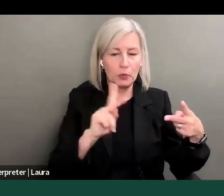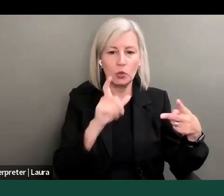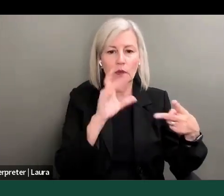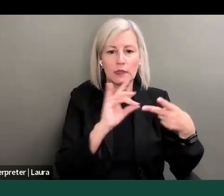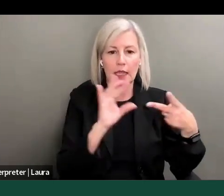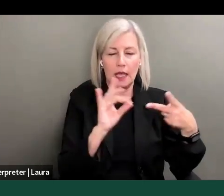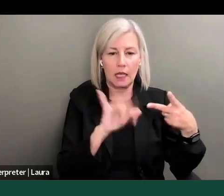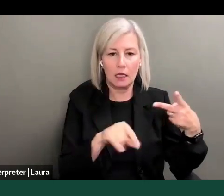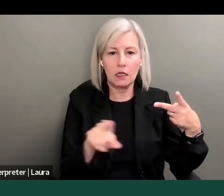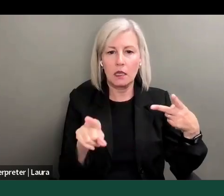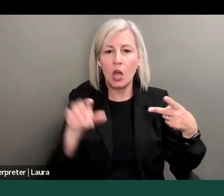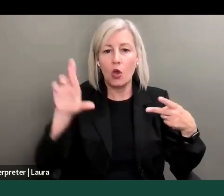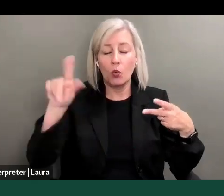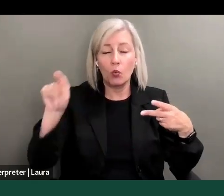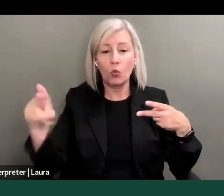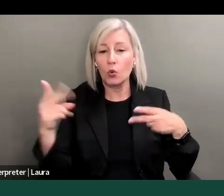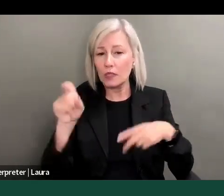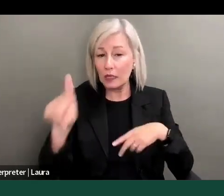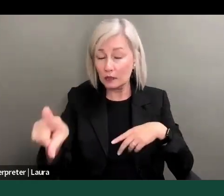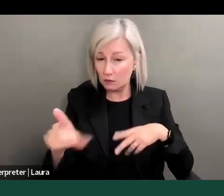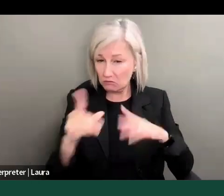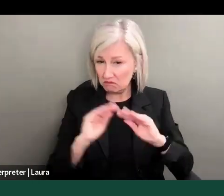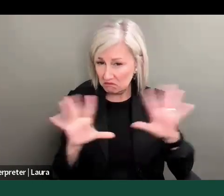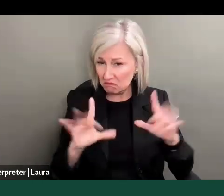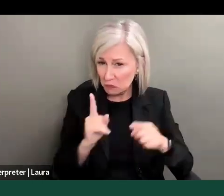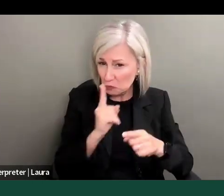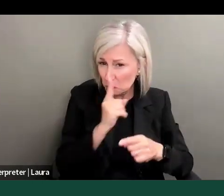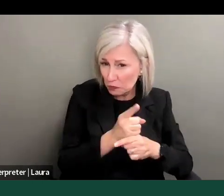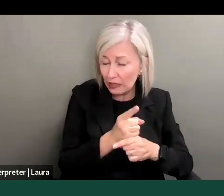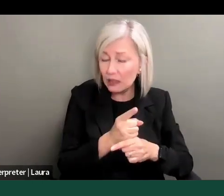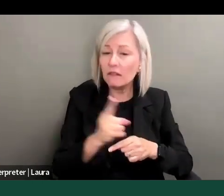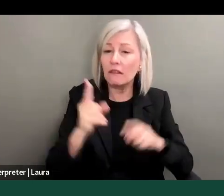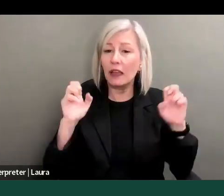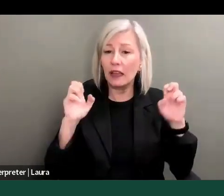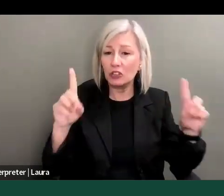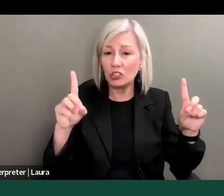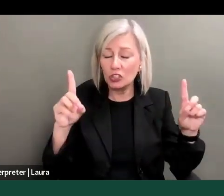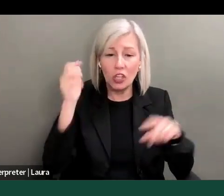So Ruth Sierra's asking if she heard correctly that an educational audiologist